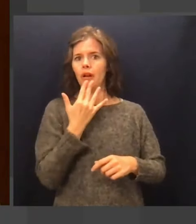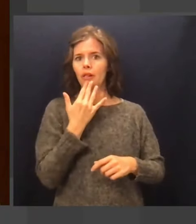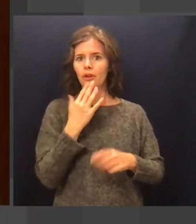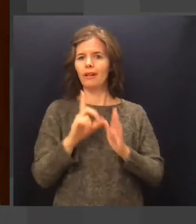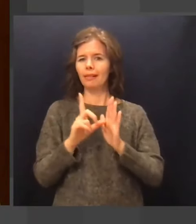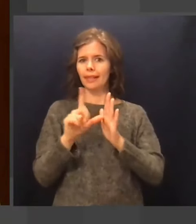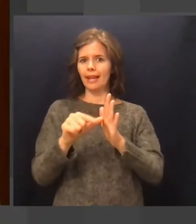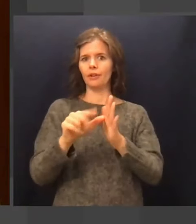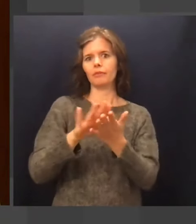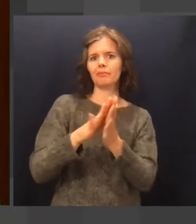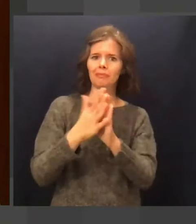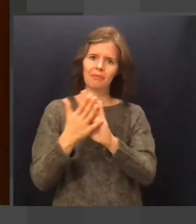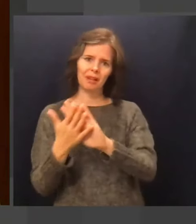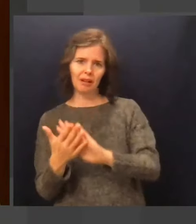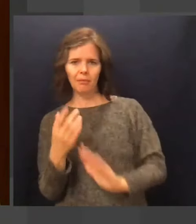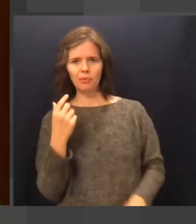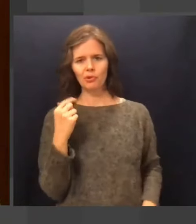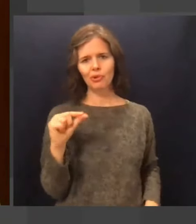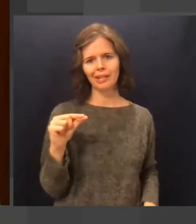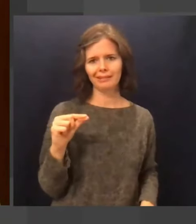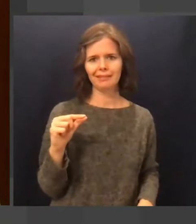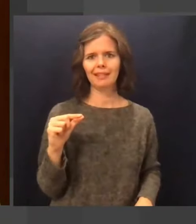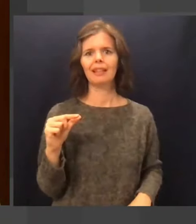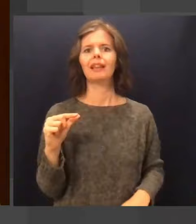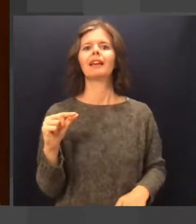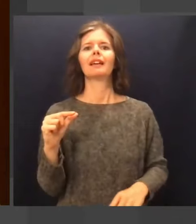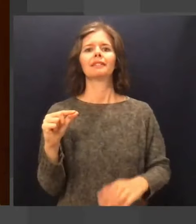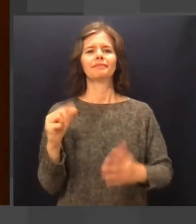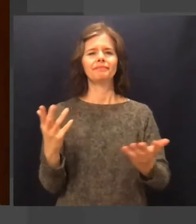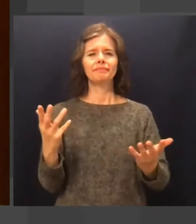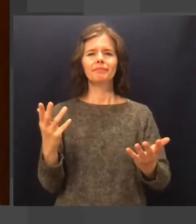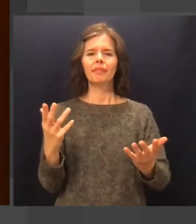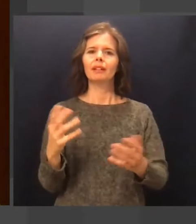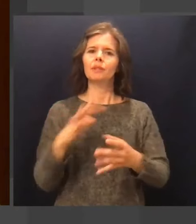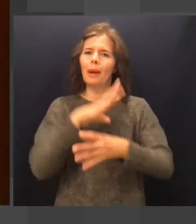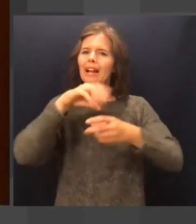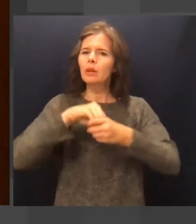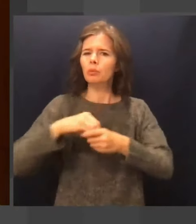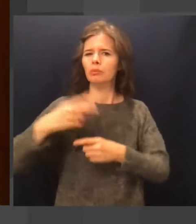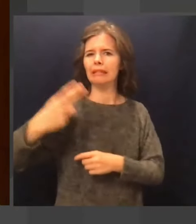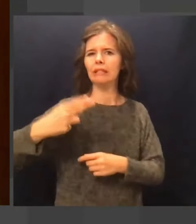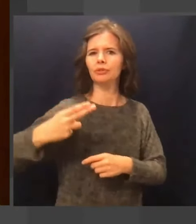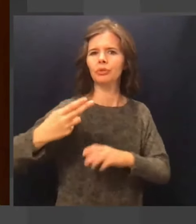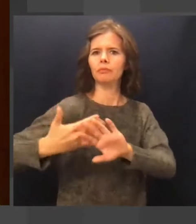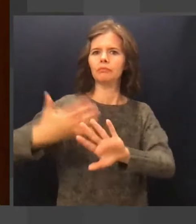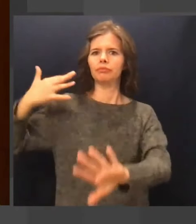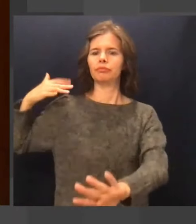GREEN. AND IT'S SOMETHING THAT IS SO COOL BECAUSE IT ACTUALLY ADDS